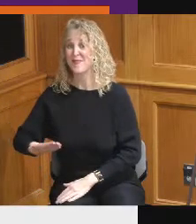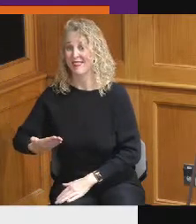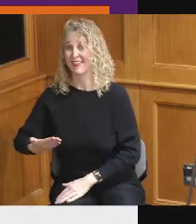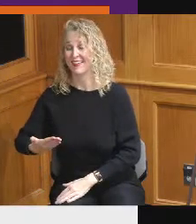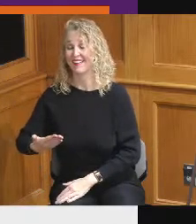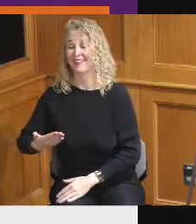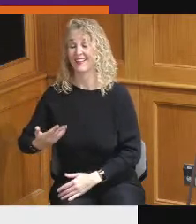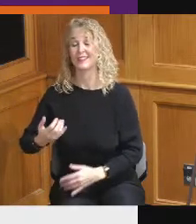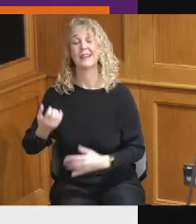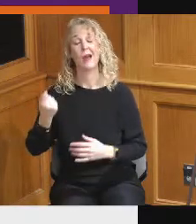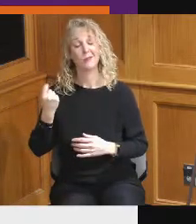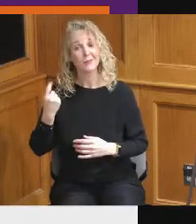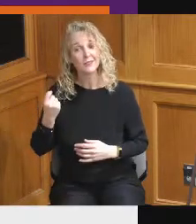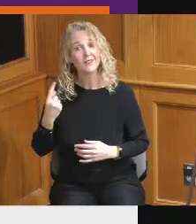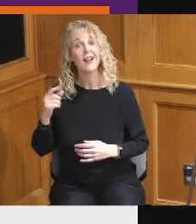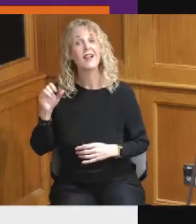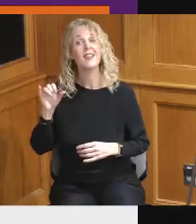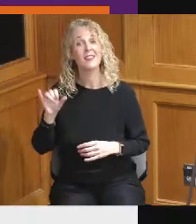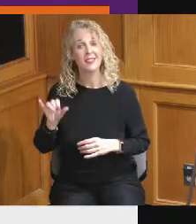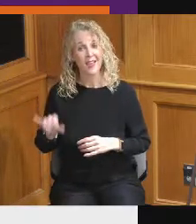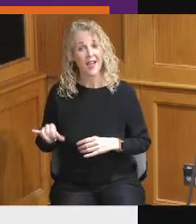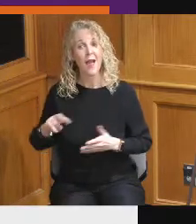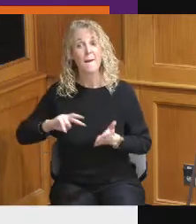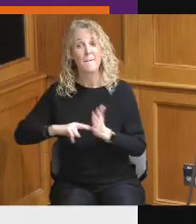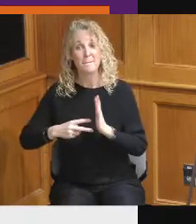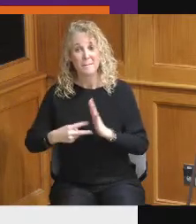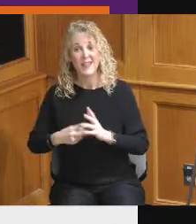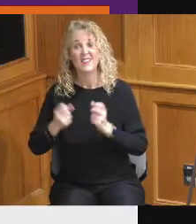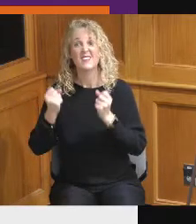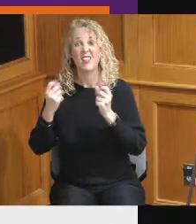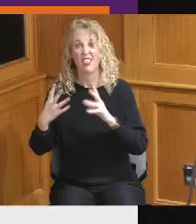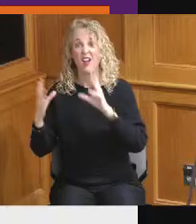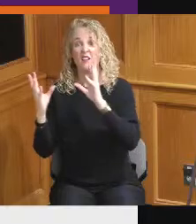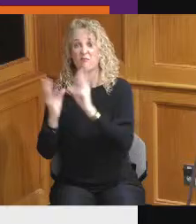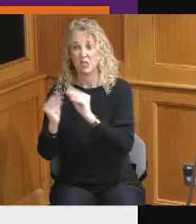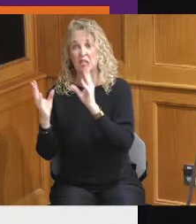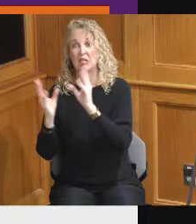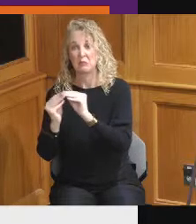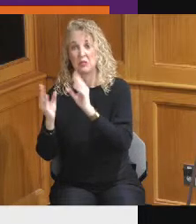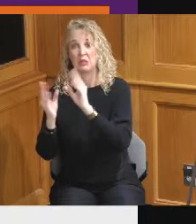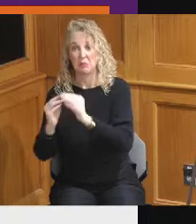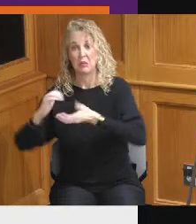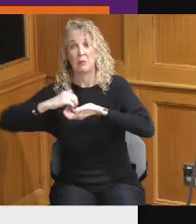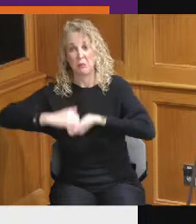long that has it continues to be a lot of mutual work together and really a partnership with lad